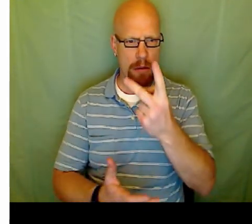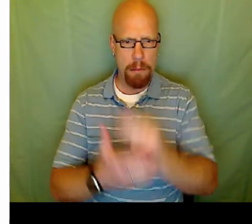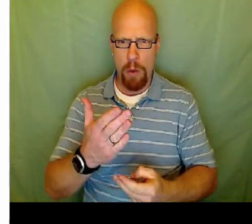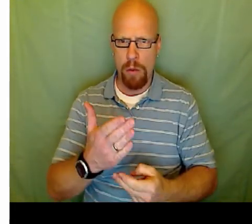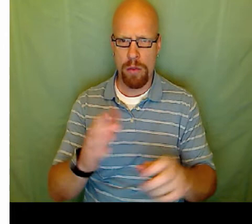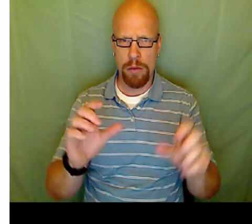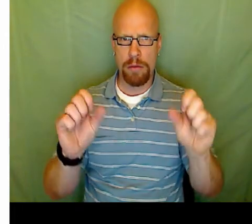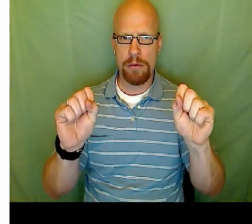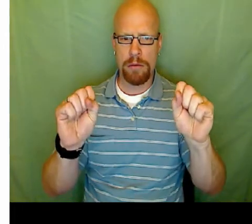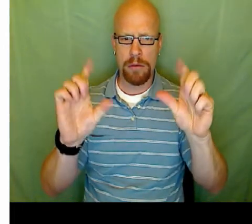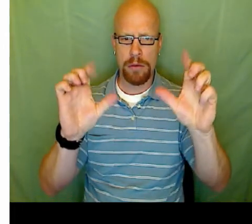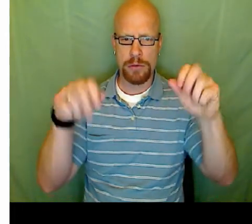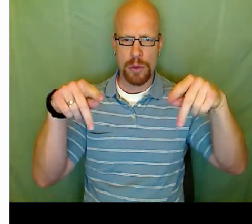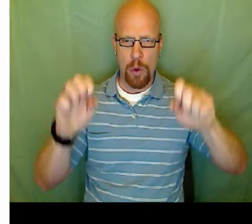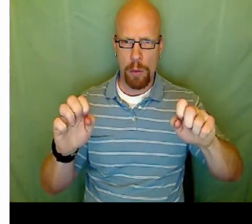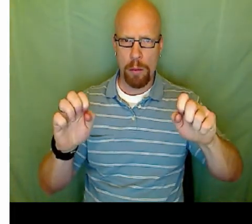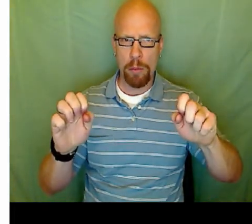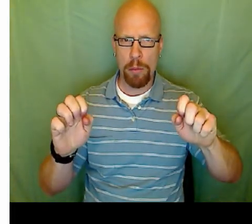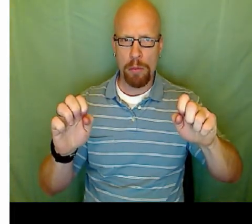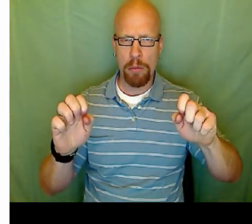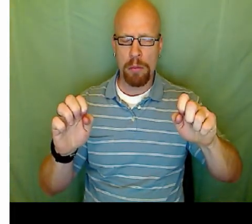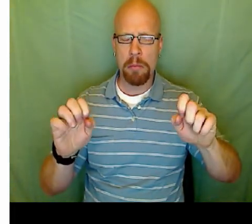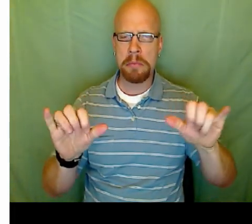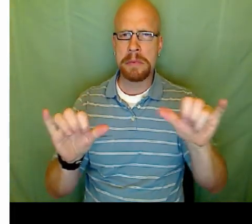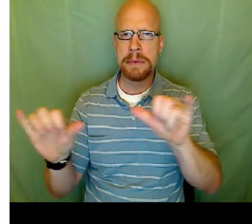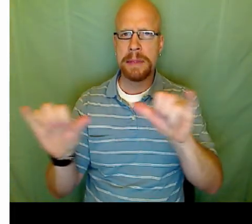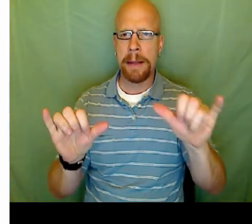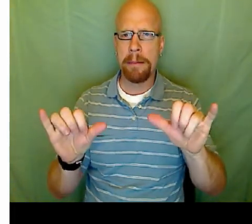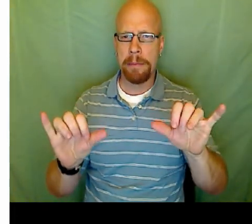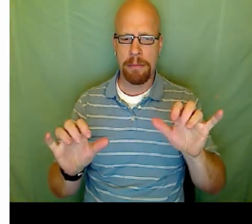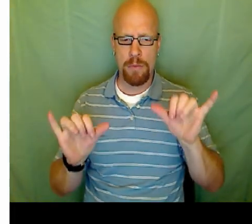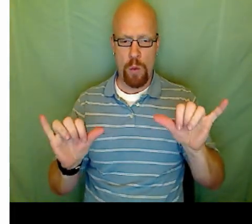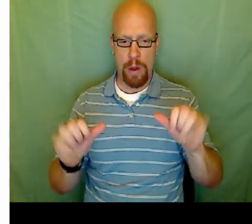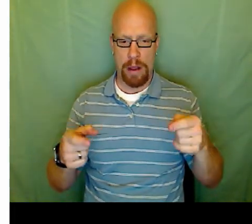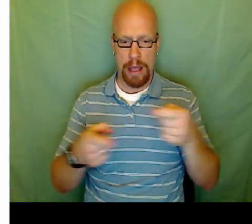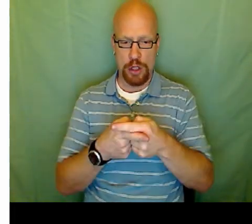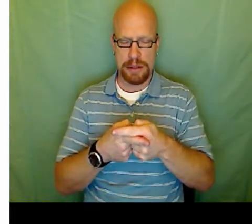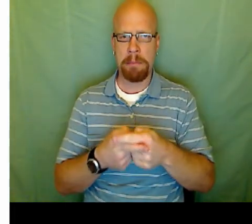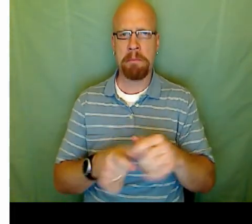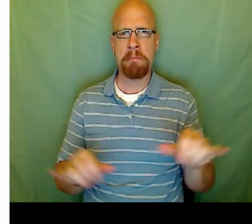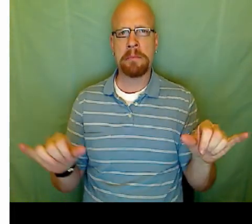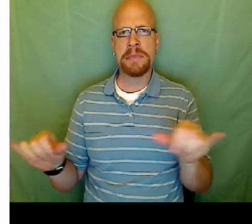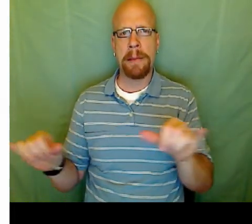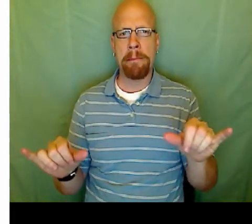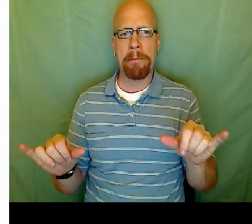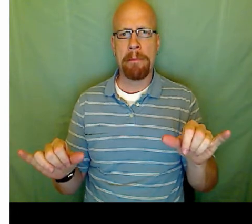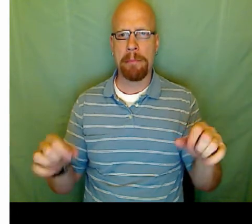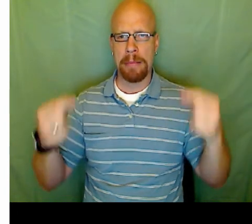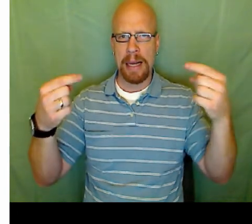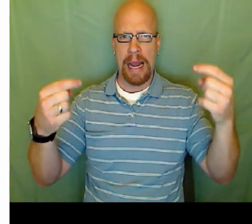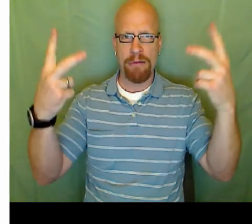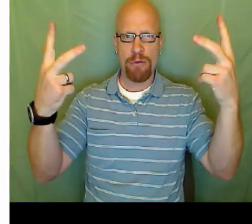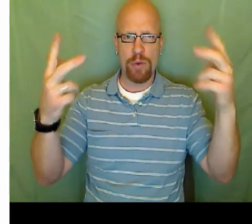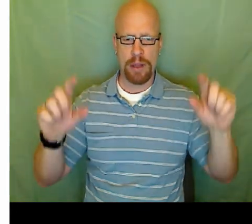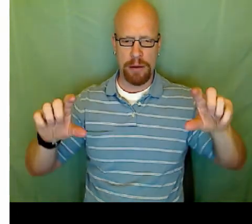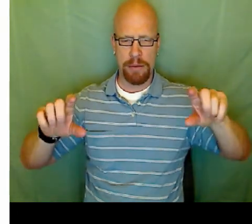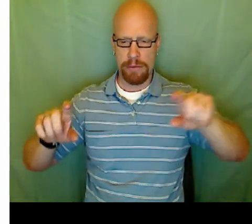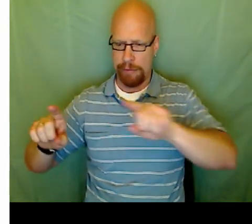Now what we notice here is that in both slopes are the same, and the y intercepts are the same.